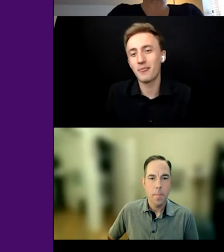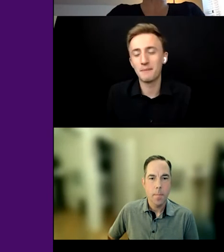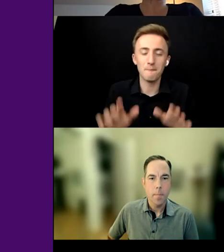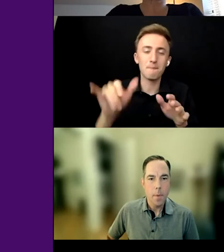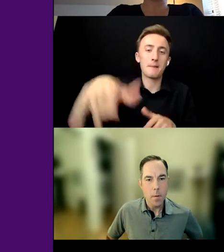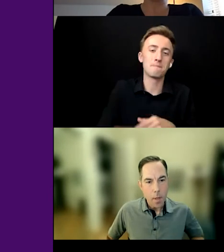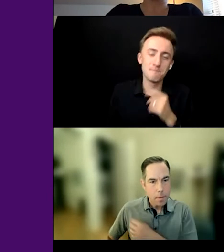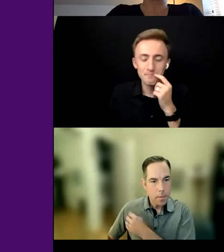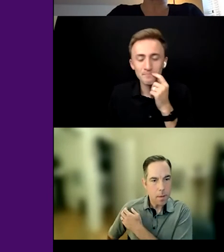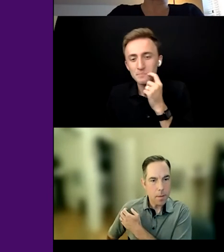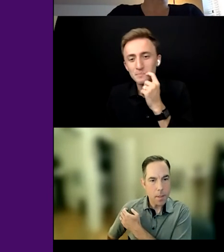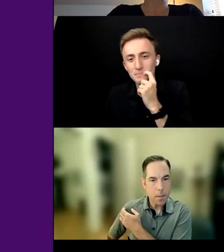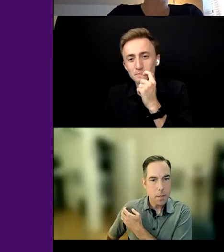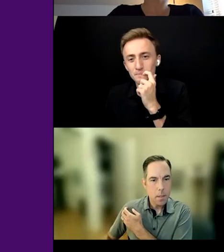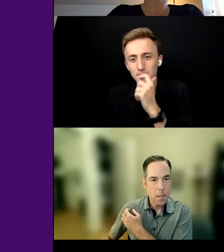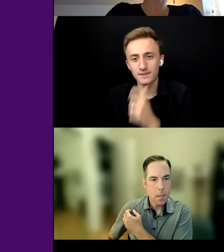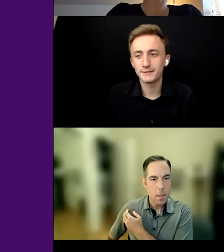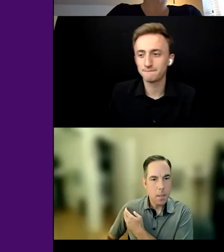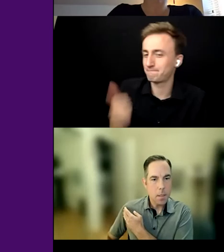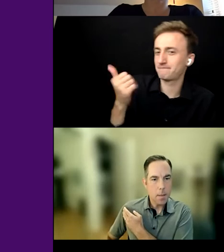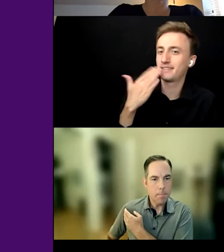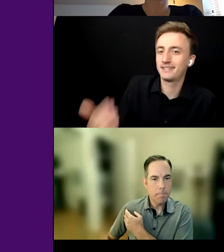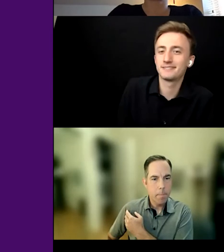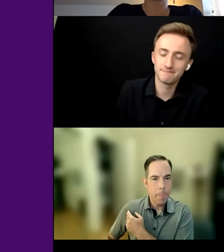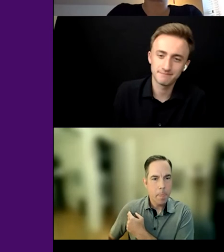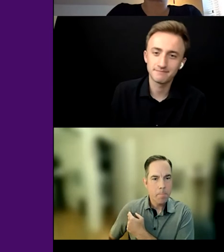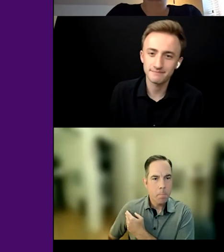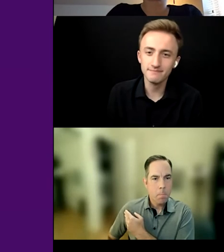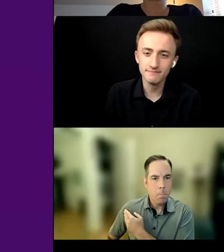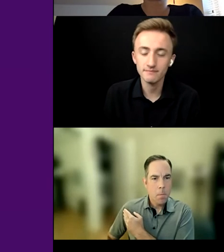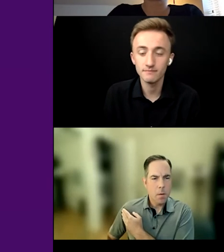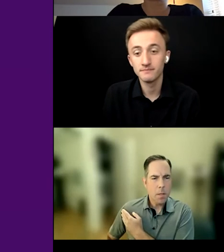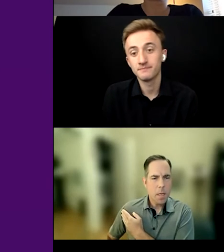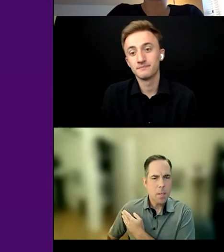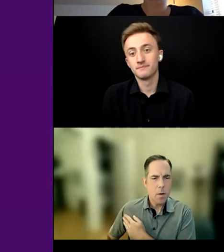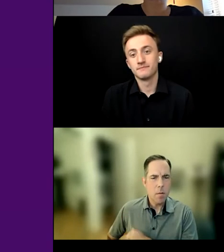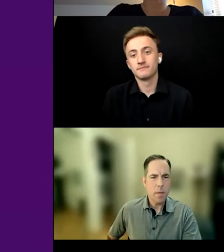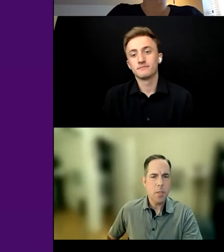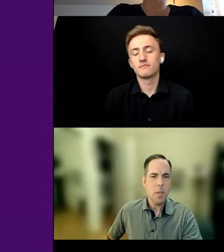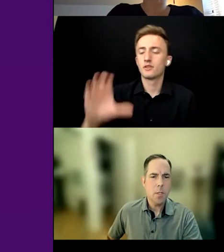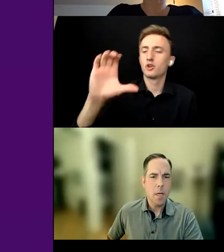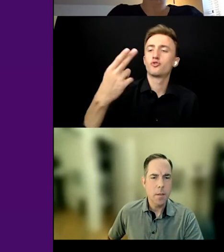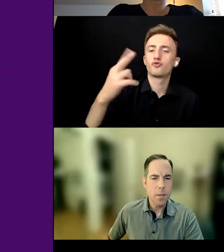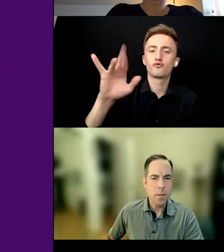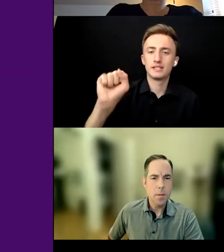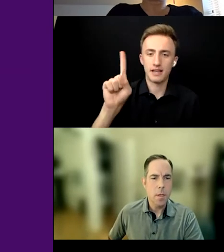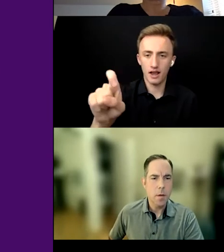Rob: Great, thanks. Chris asked, do you know additional challenges